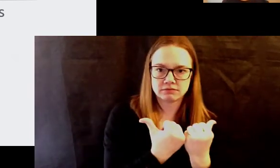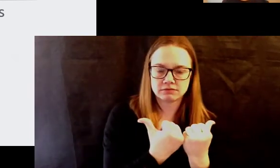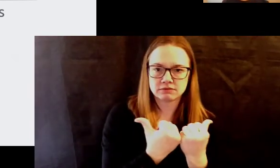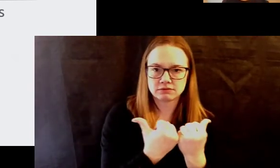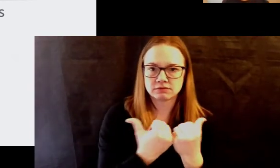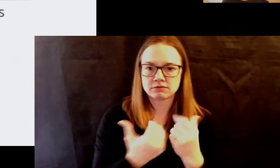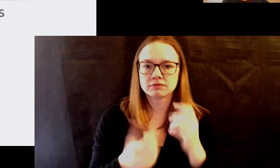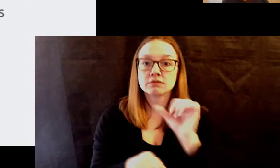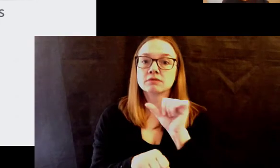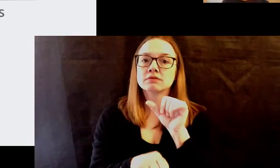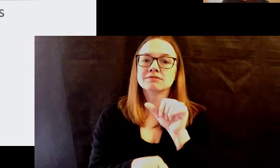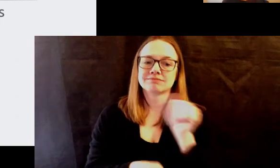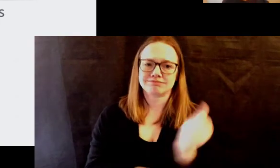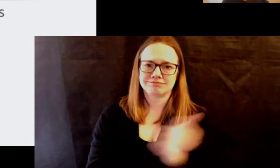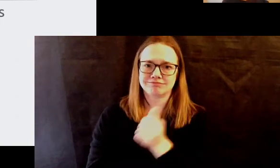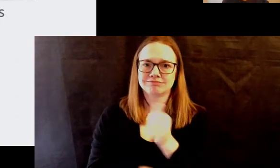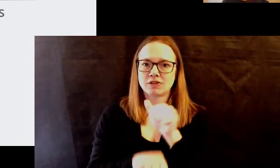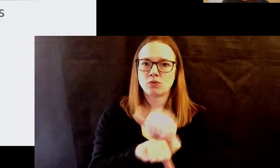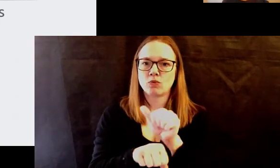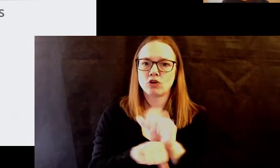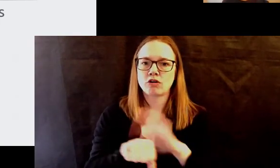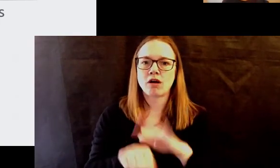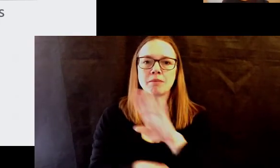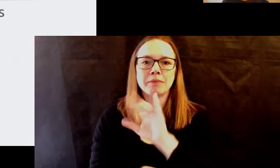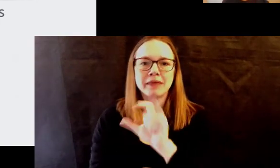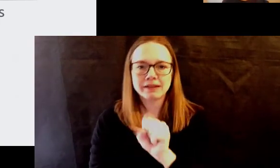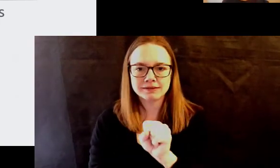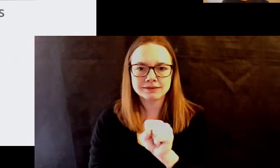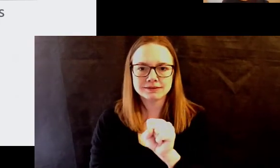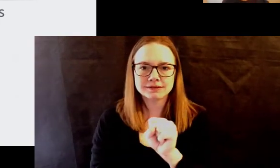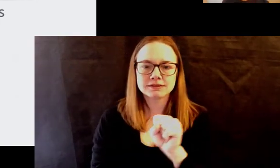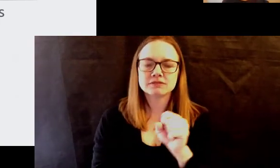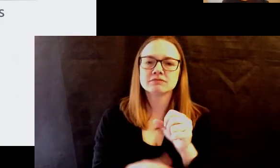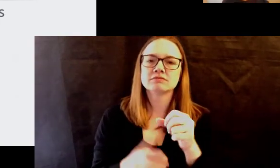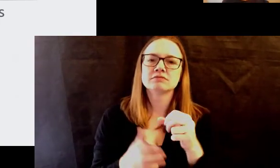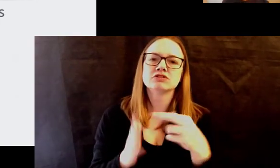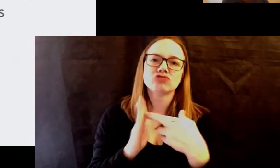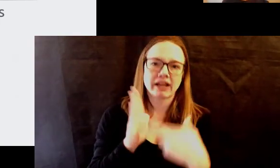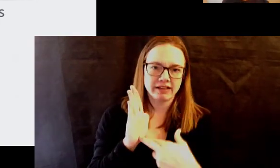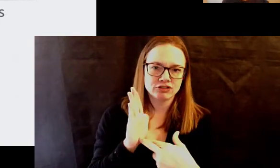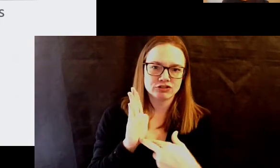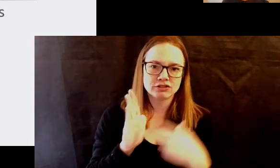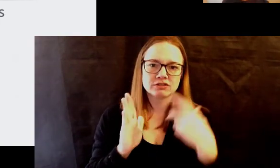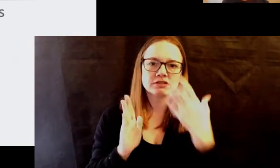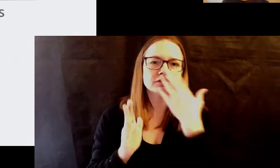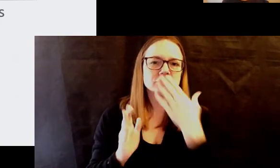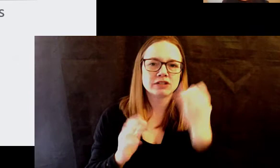and regulations as a really good way to track. So, for example, for clinicians getting